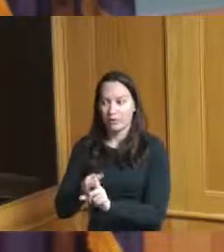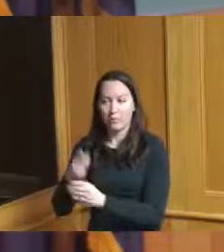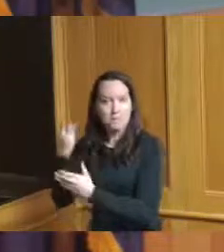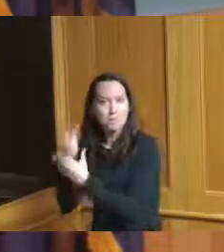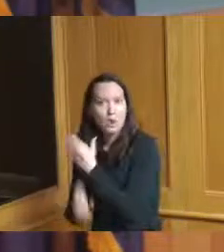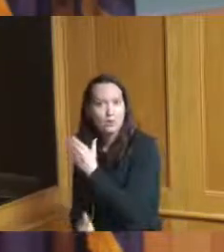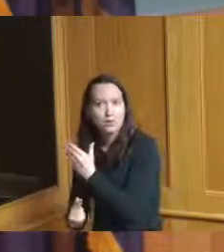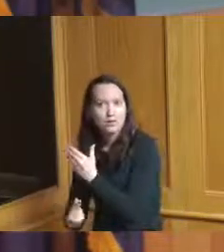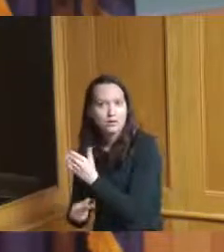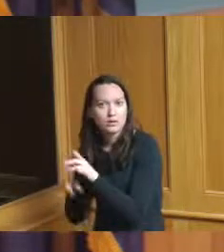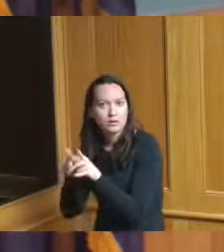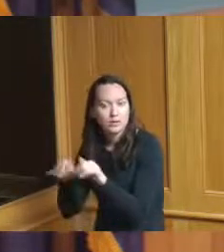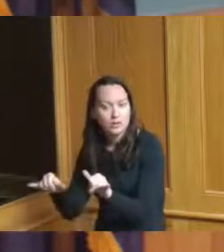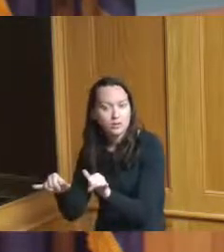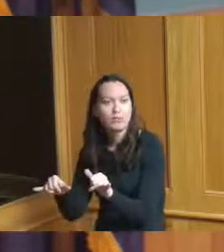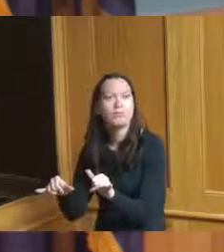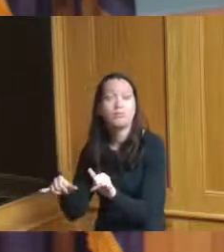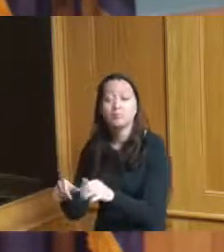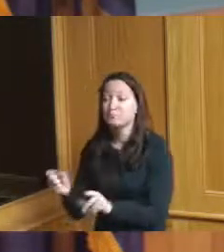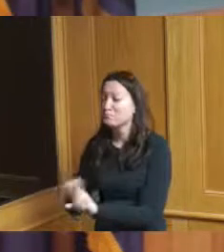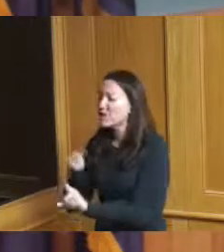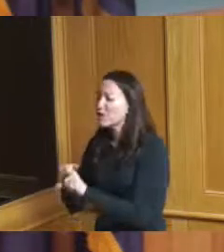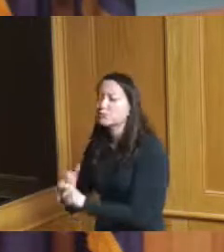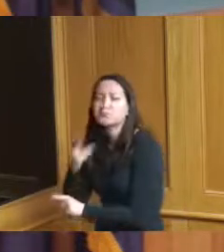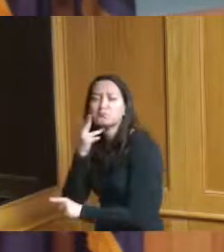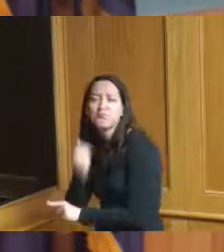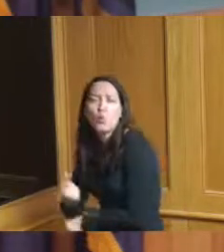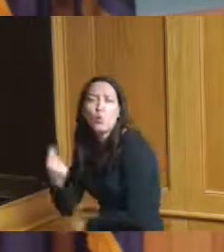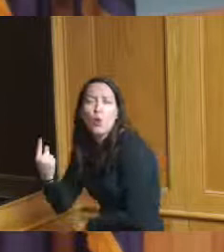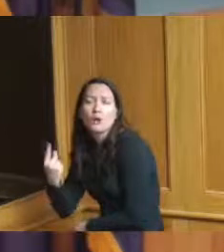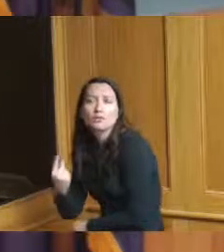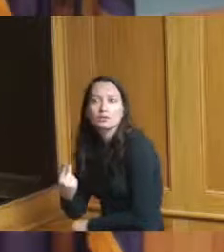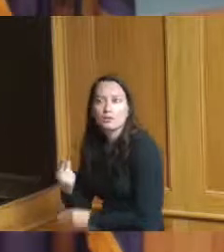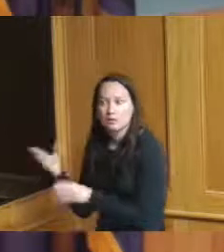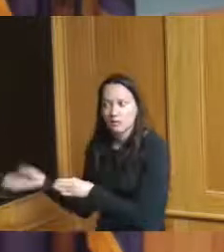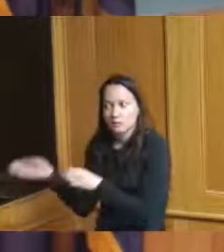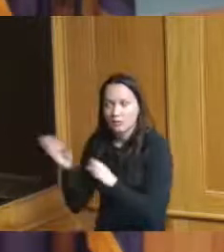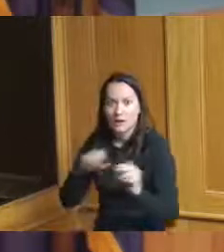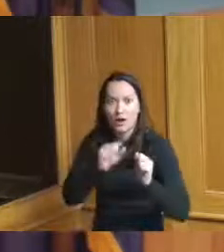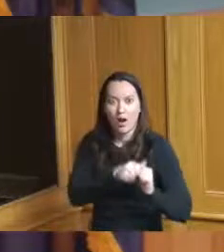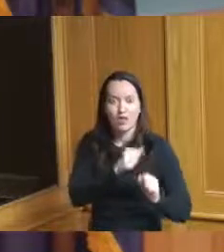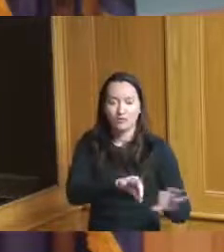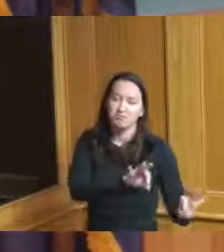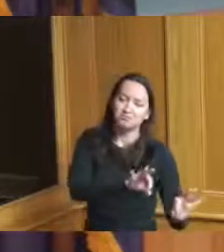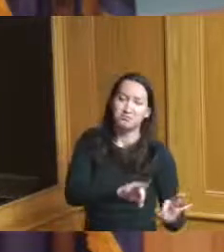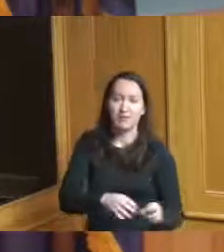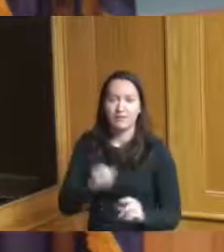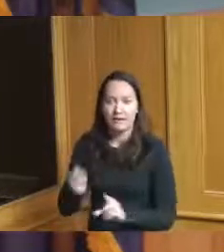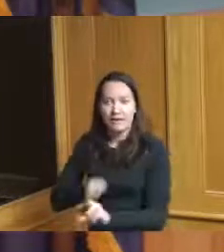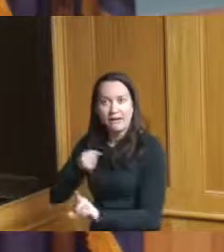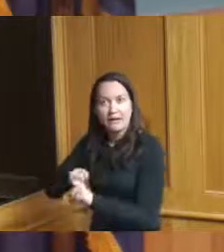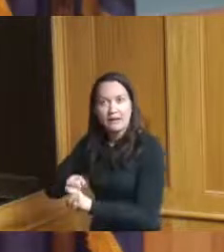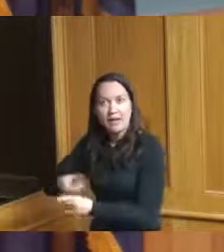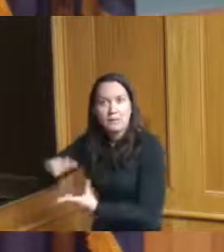time we might hit hit with one but then the other is good but be hit with economics and